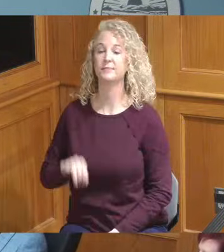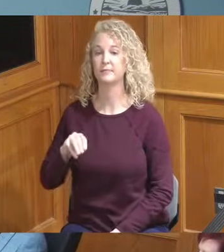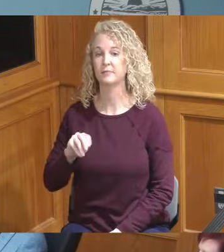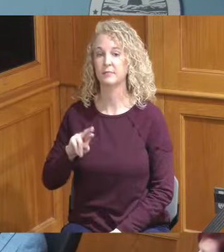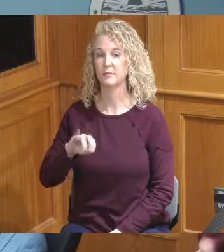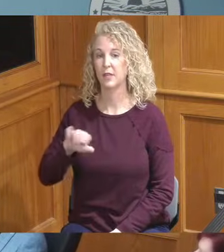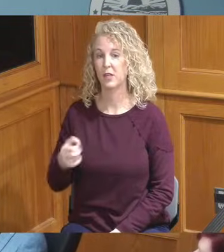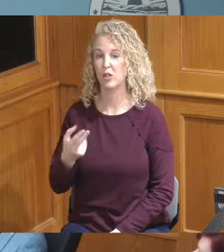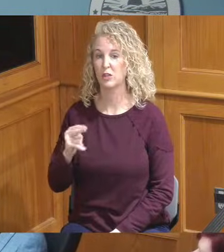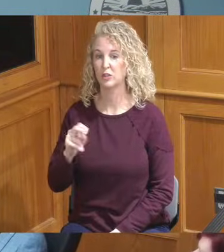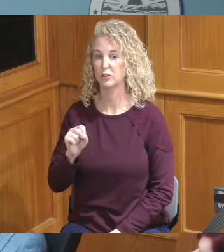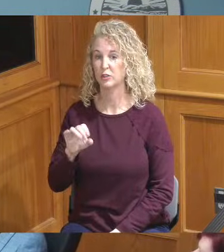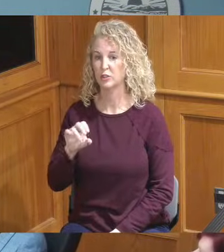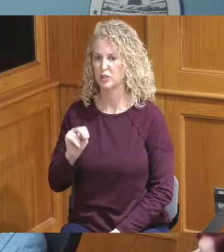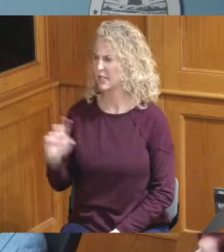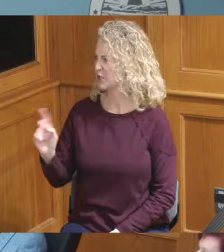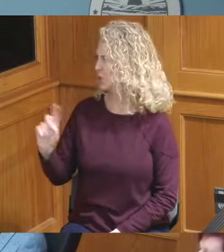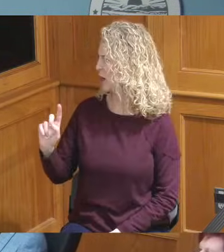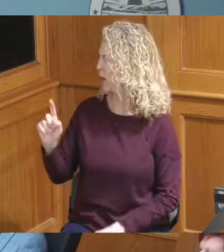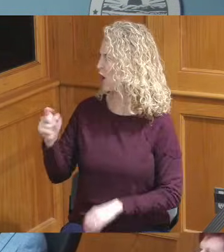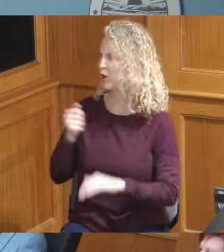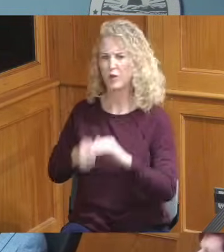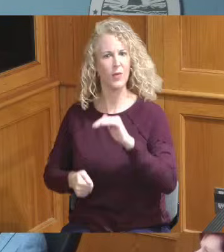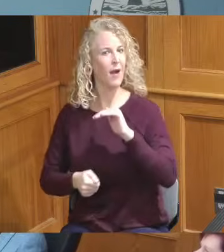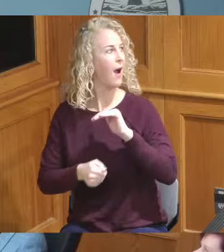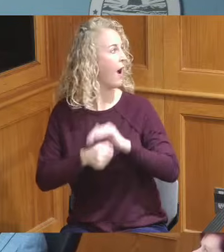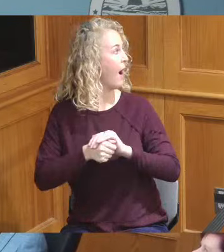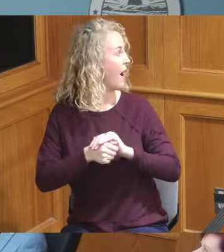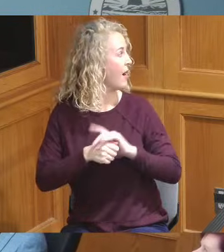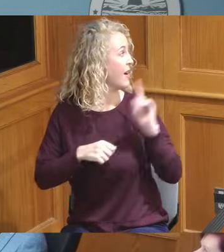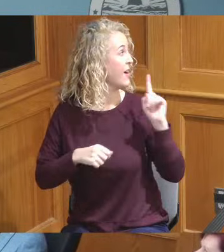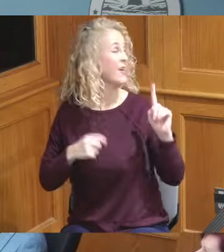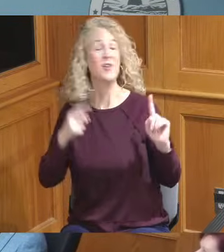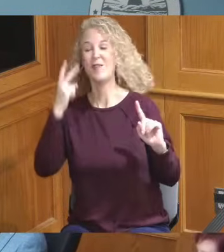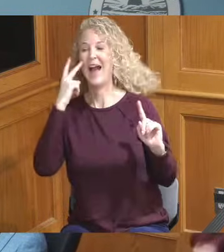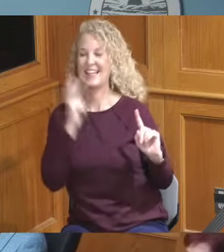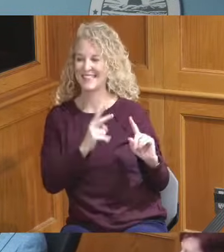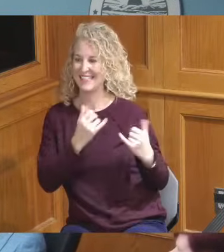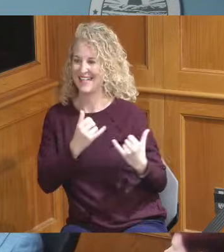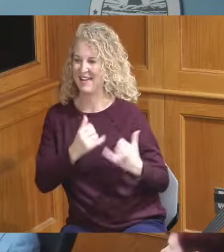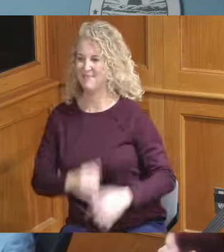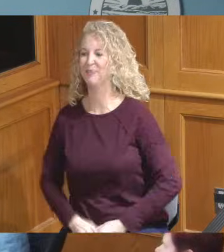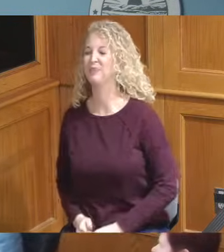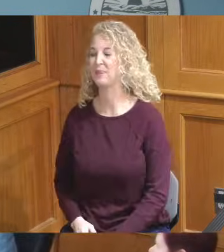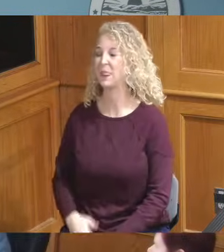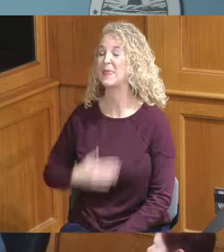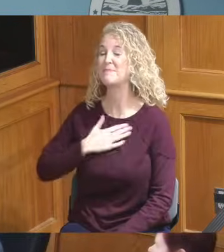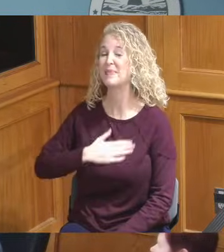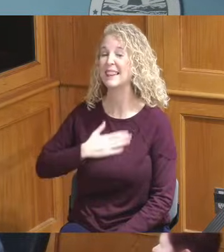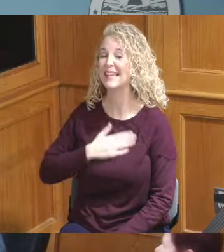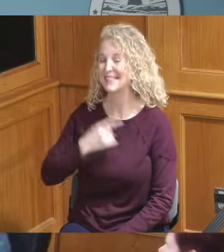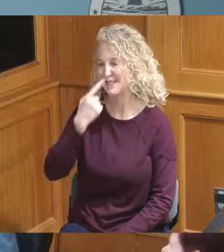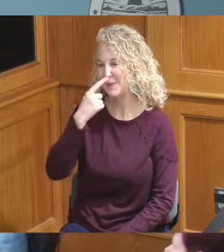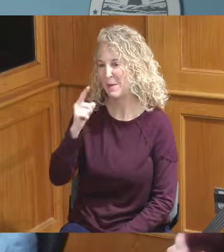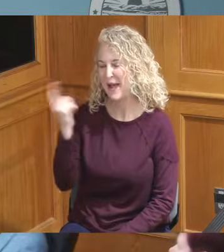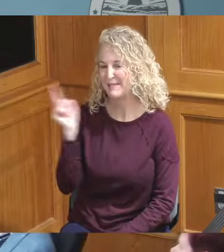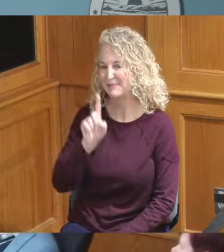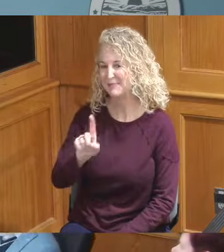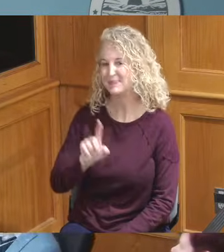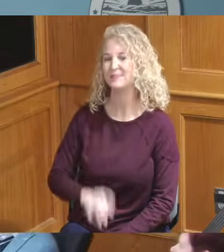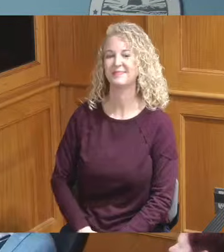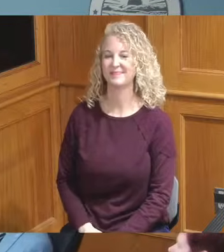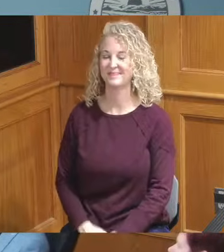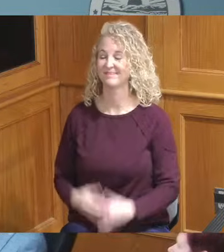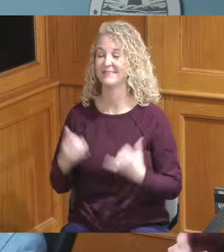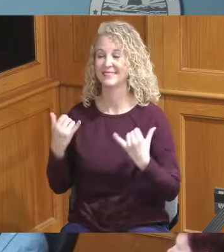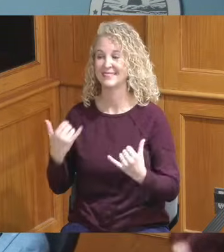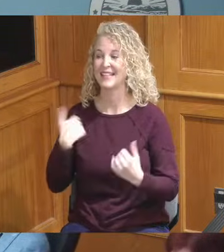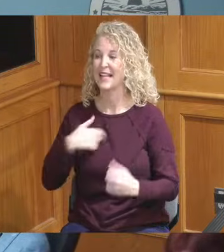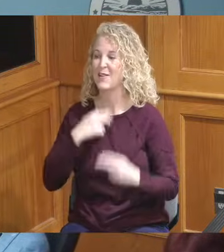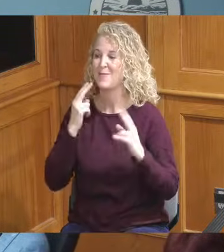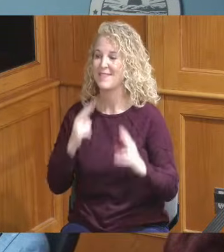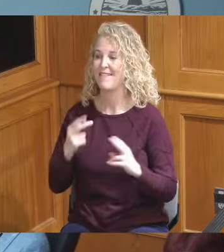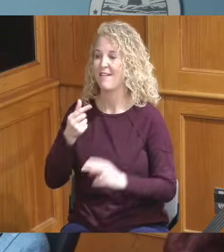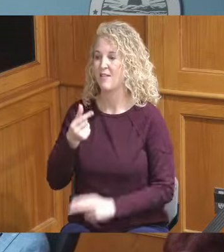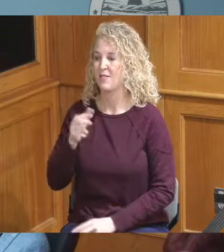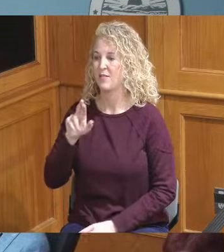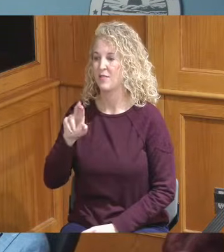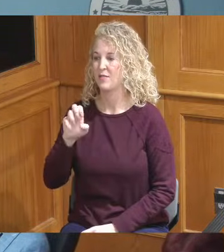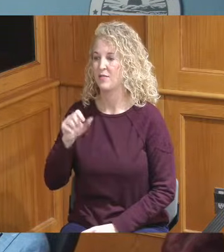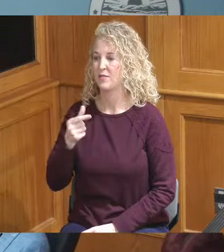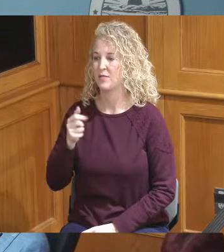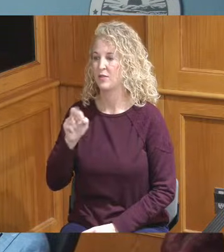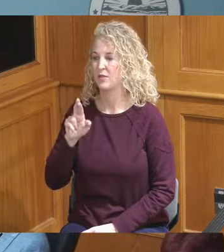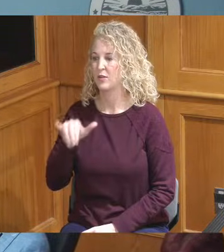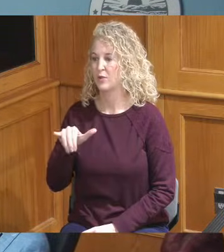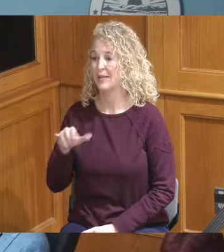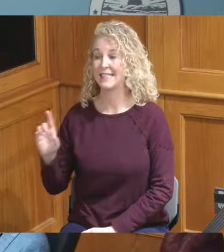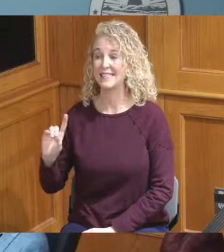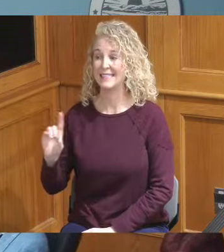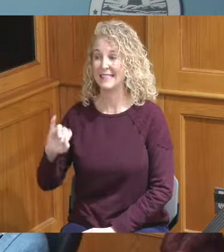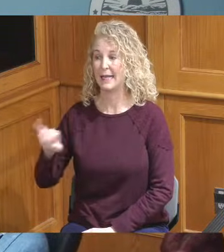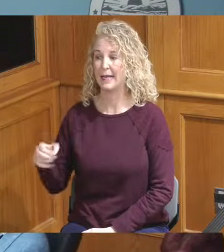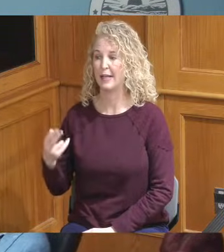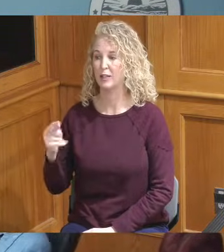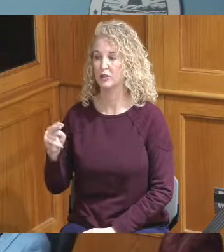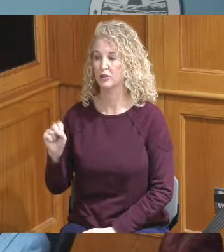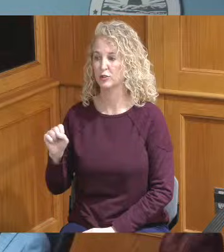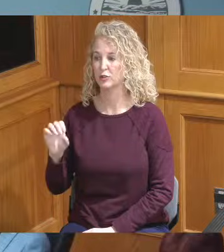are you Where are you? Are you hiding? There he is. Please come to the podium.